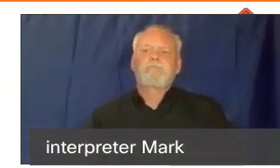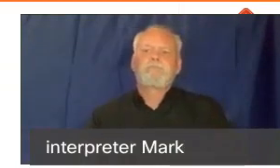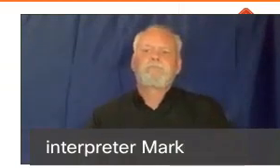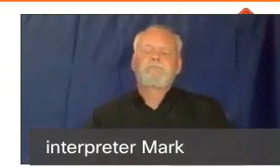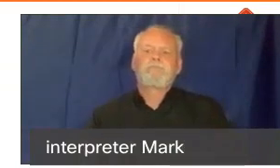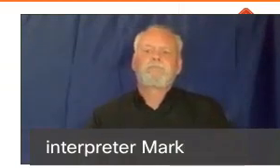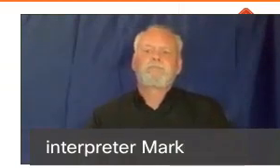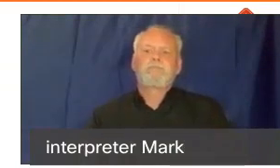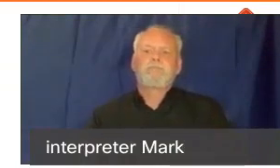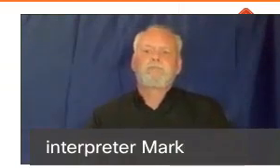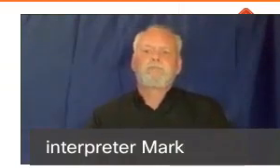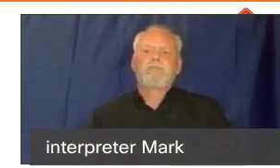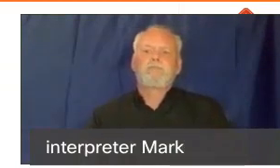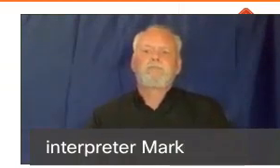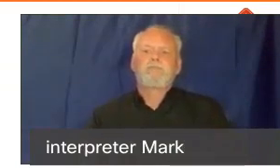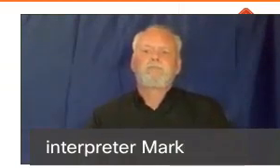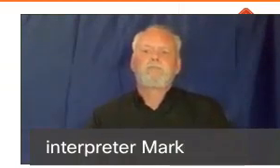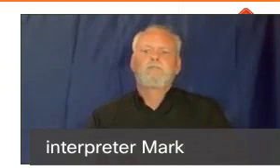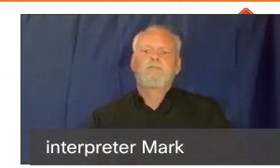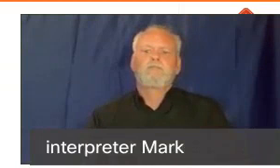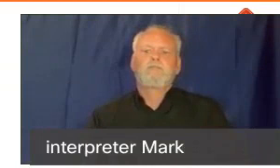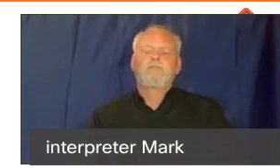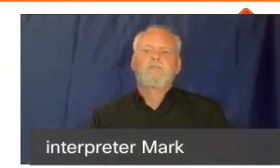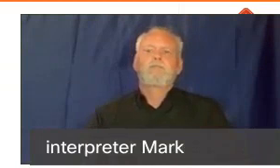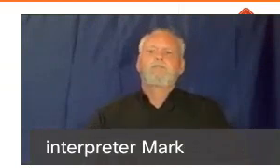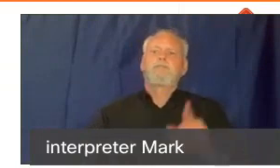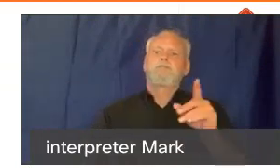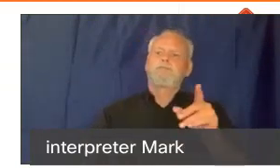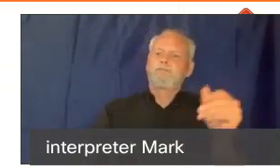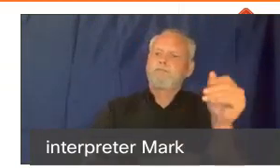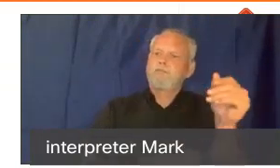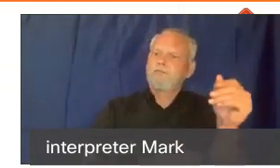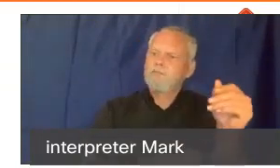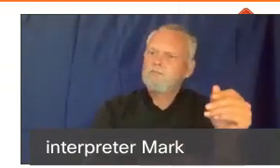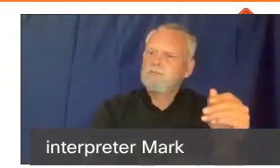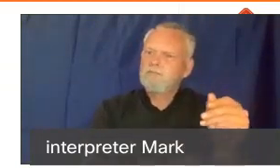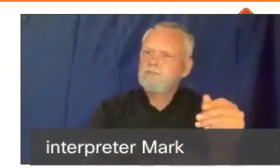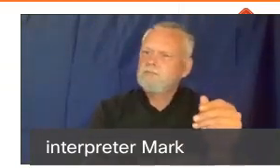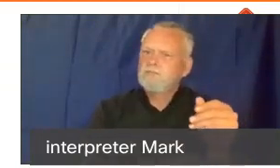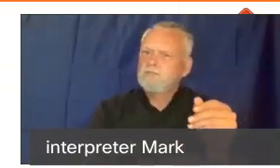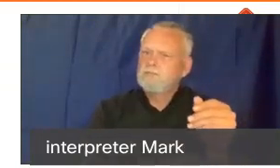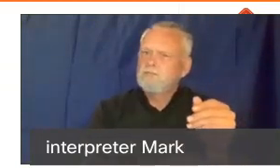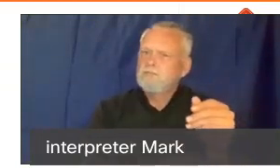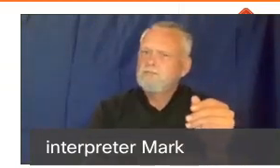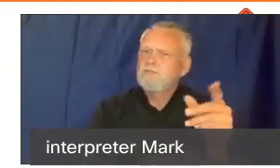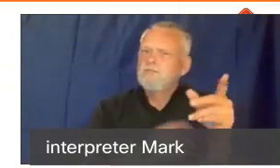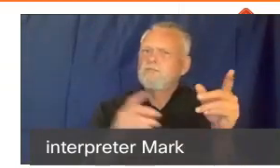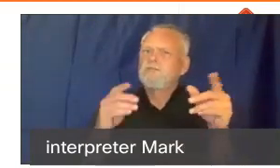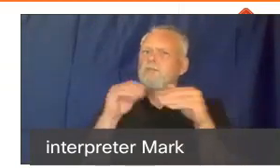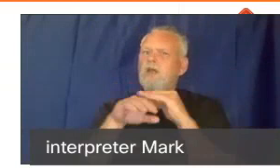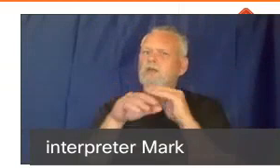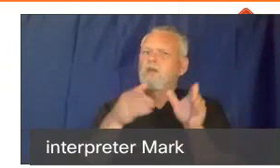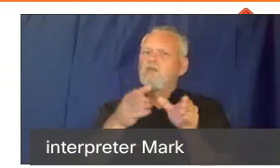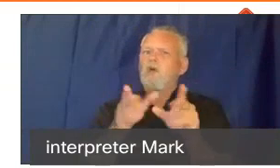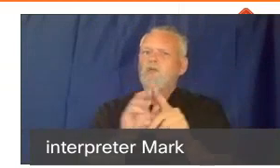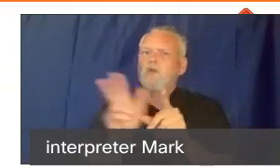I think the next question, I think you need the clear marks or protection to keep the card pending to use the community garden from turning into the pipe trail.